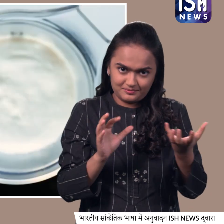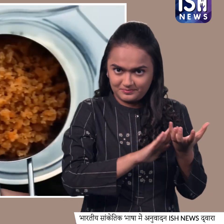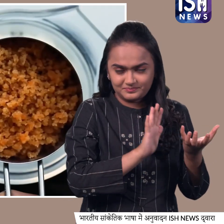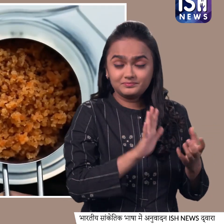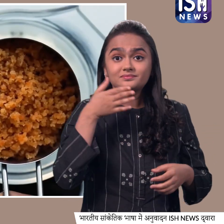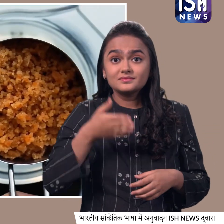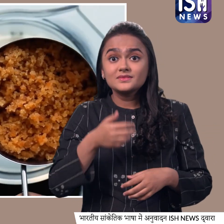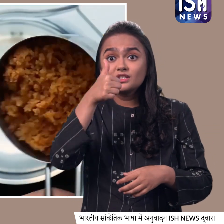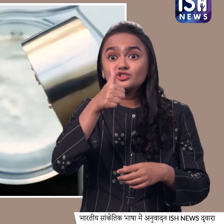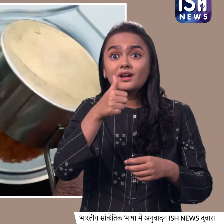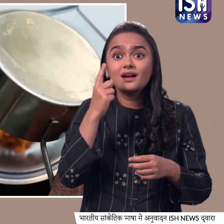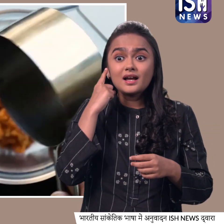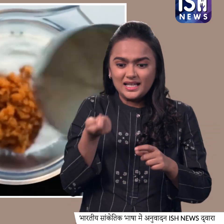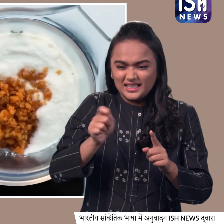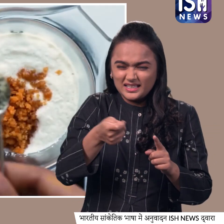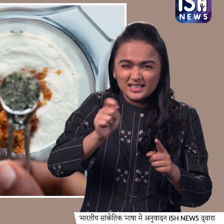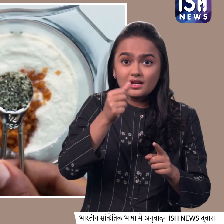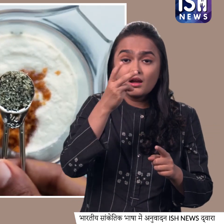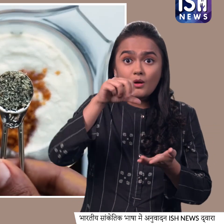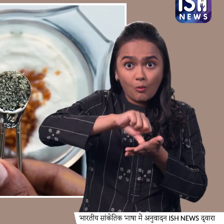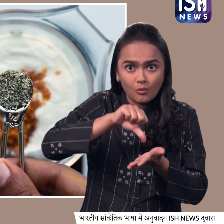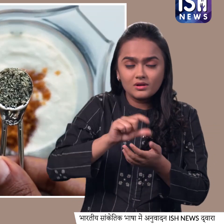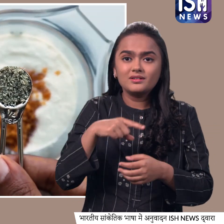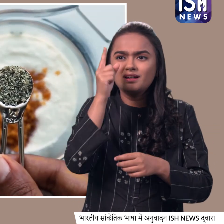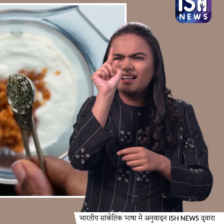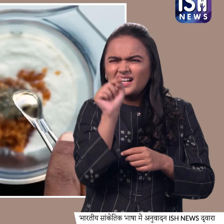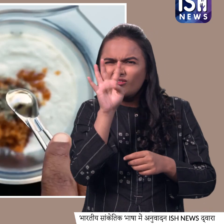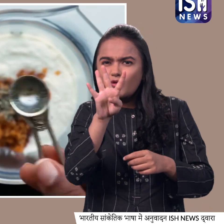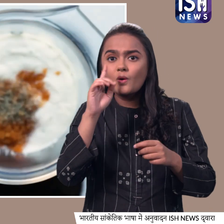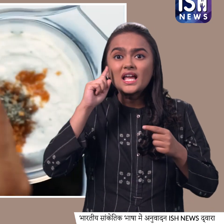Now add 6 Tbsp jaggery, 1/4 tsp cardamom powder,